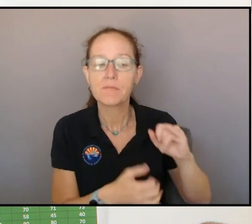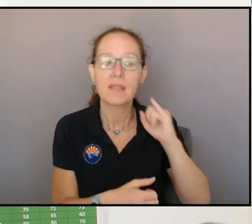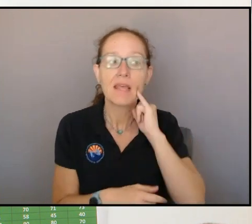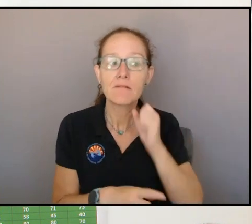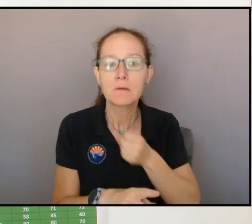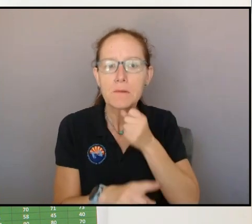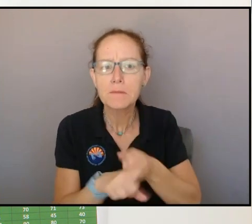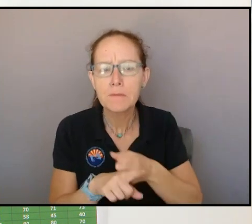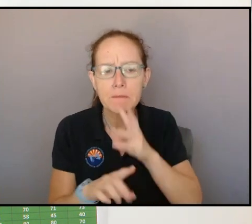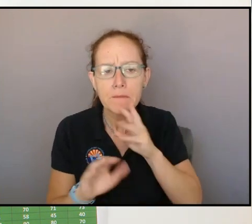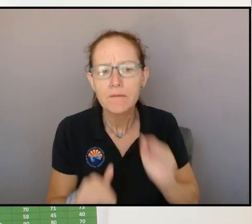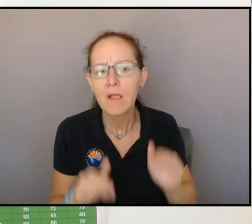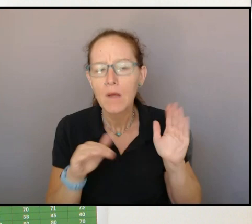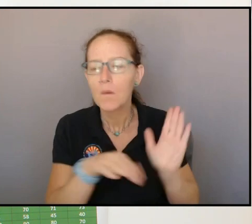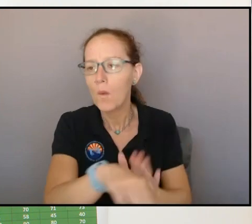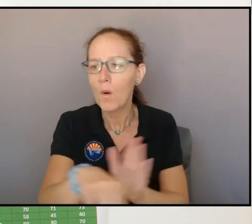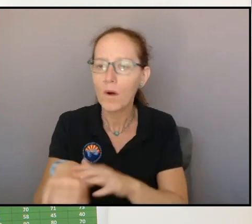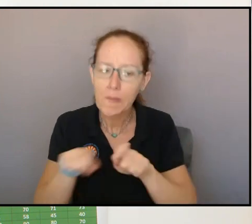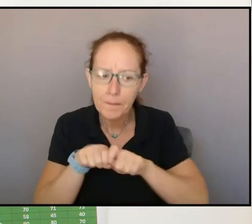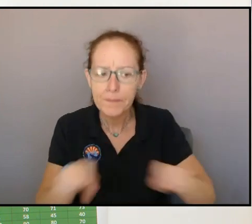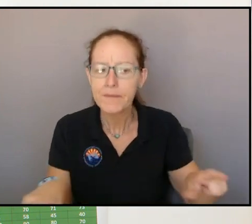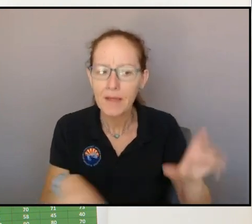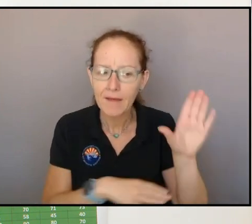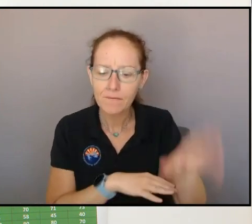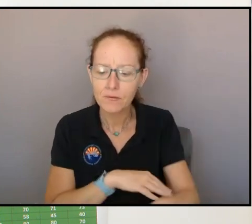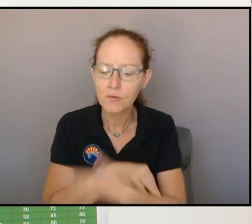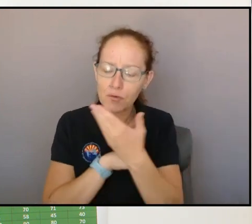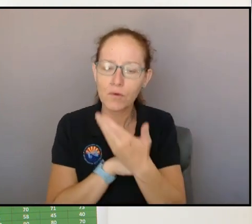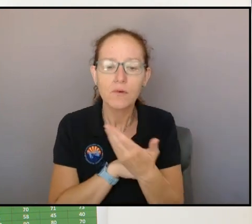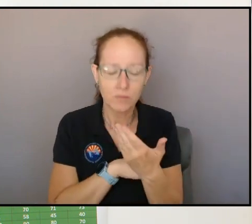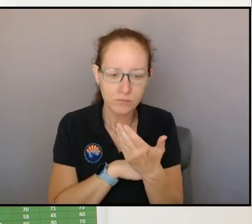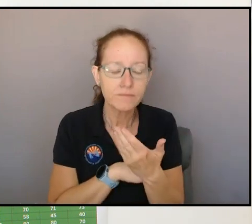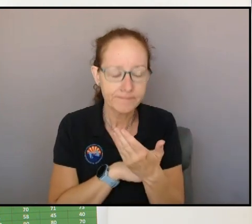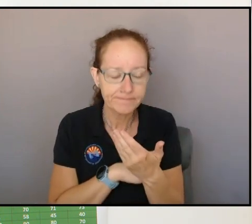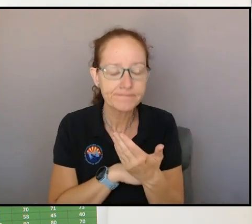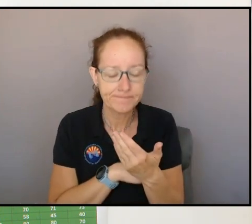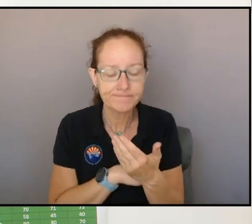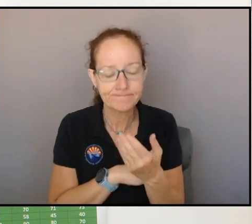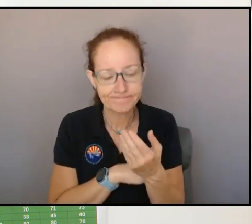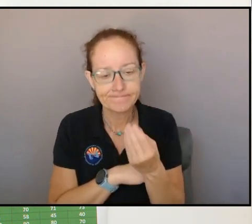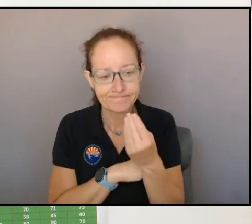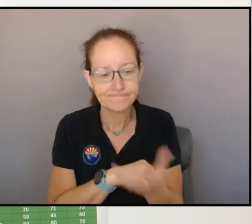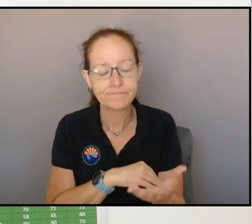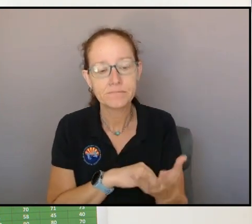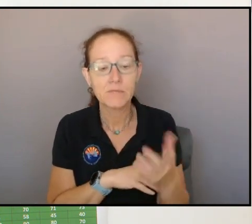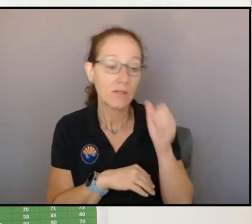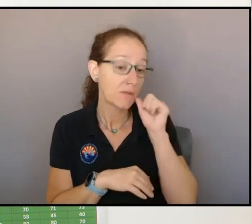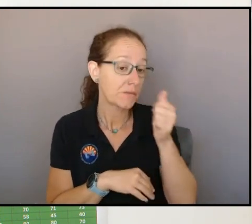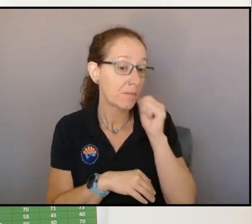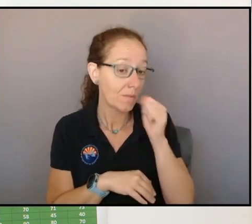afternoon and the overnight period. Just looking into tomorrow, you can kind of see that cold front draped across